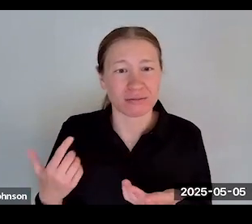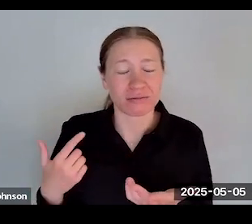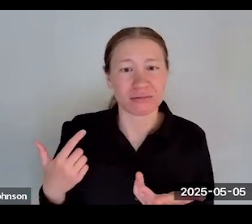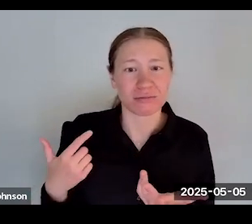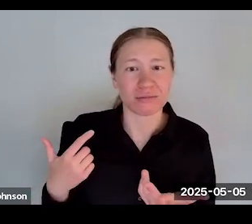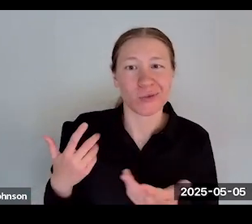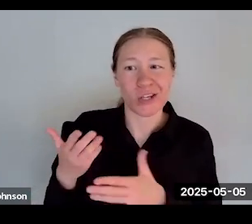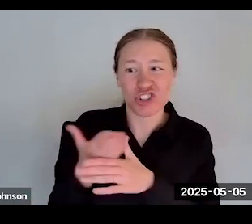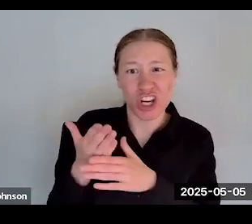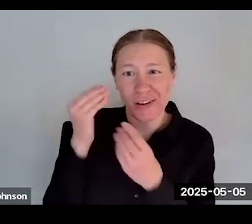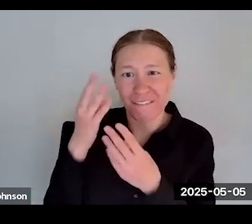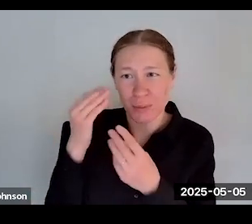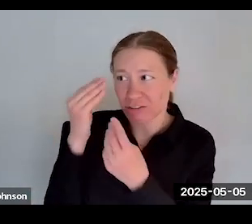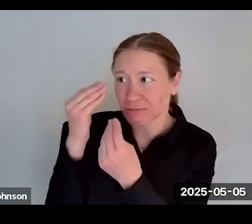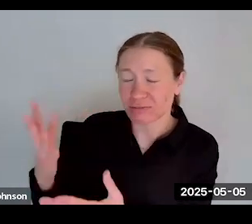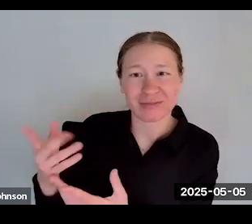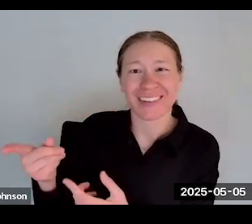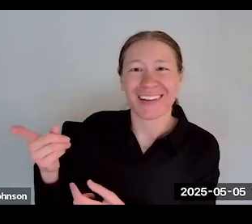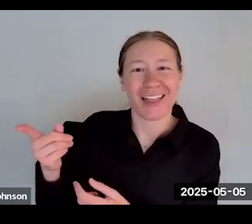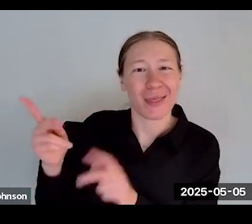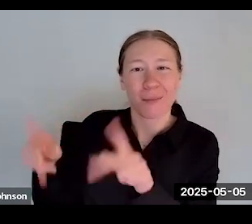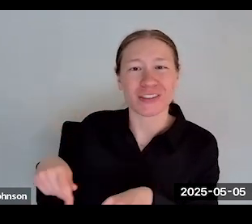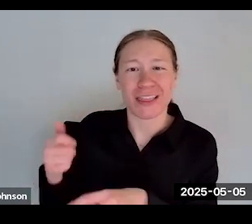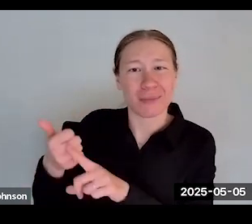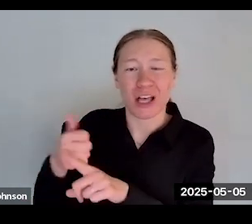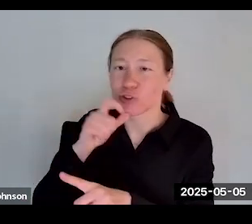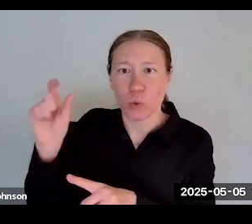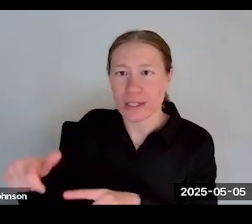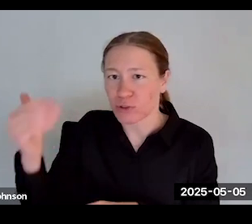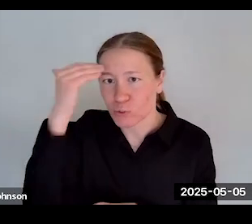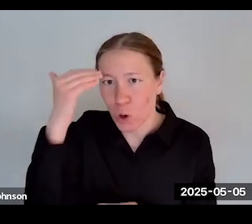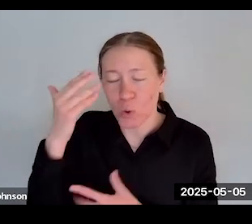who do not have a need to know about the accommodation or the employee's medical needs.